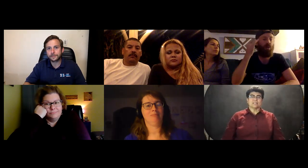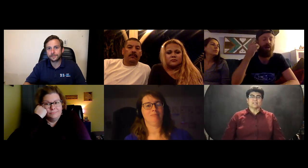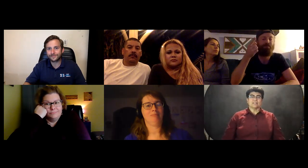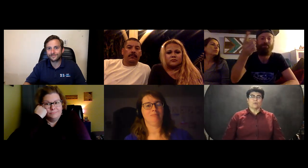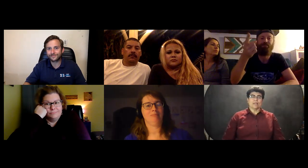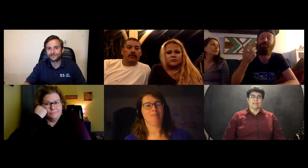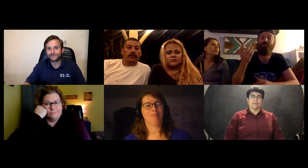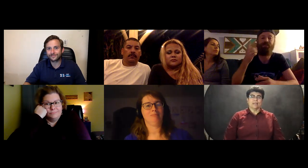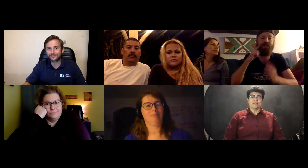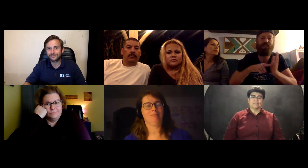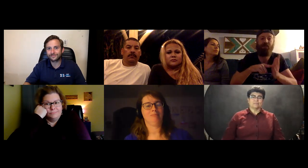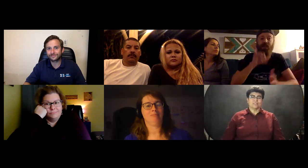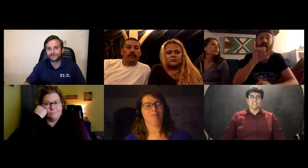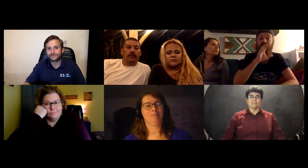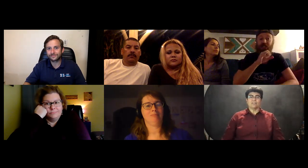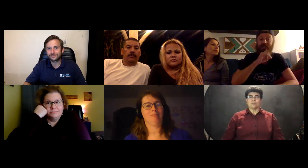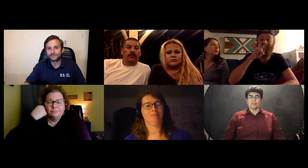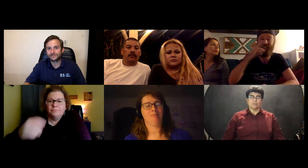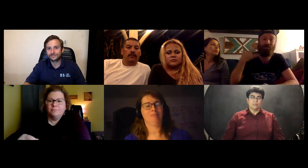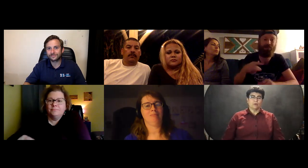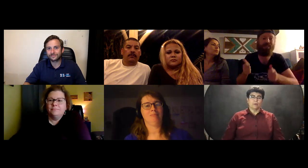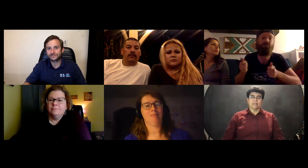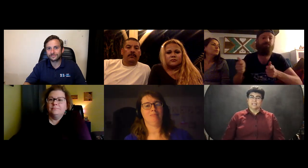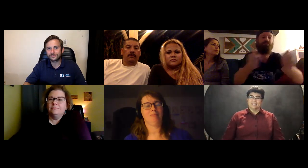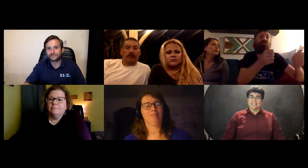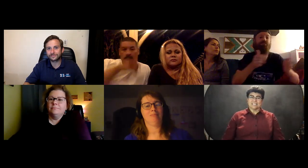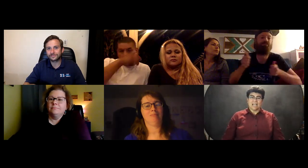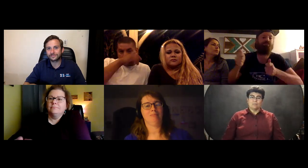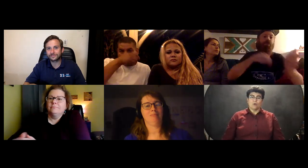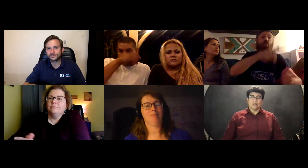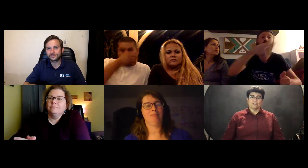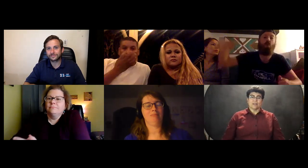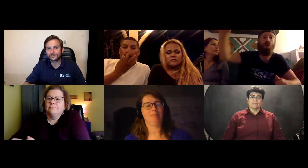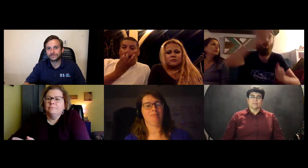you know we can be six feet from other people but it's kind